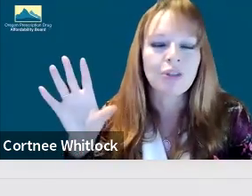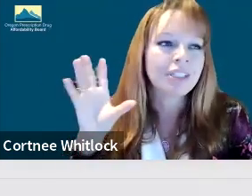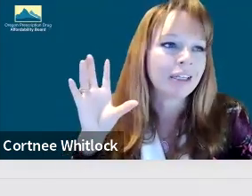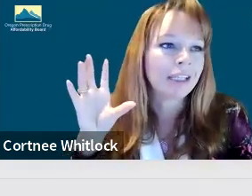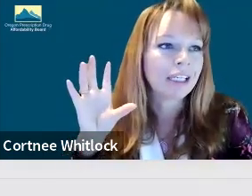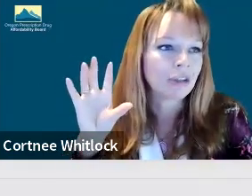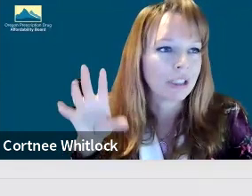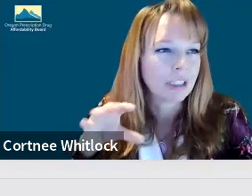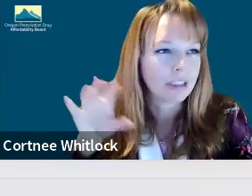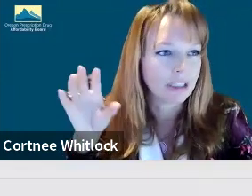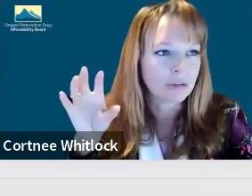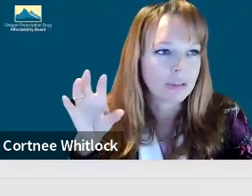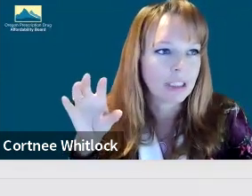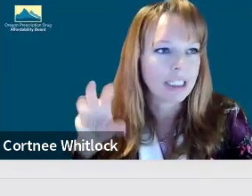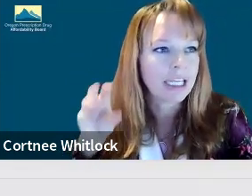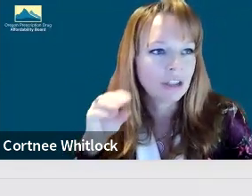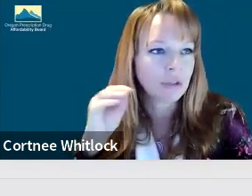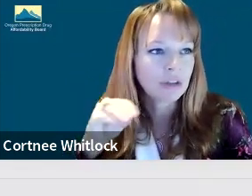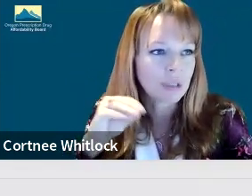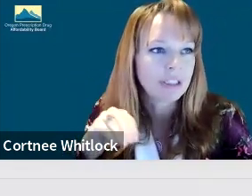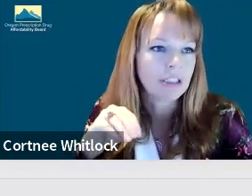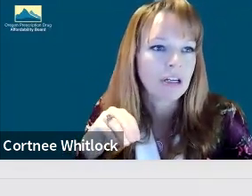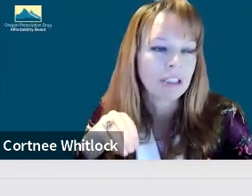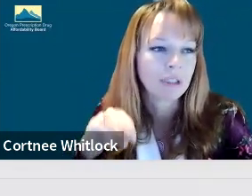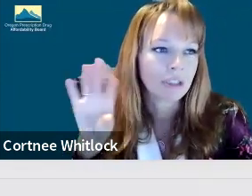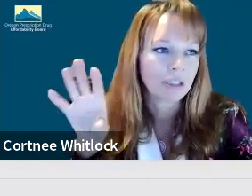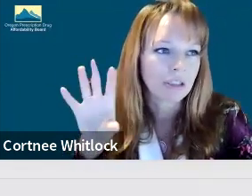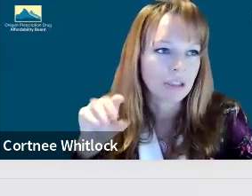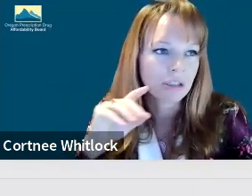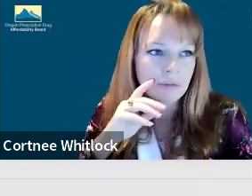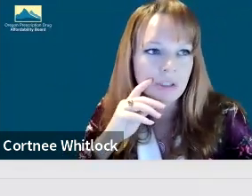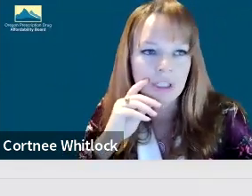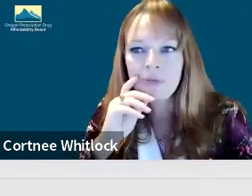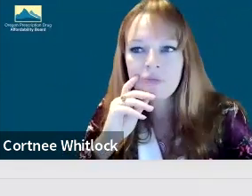even though it's kind of like you know indicated throughout the rest of the document just as the